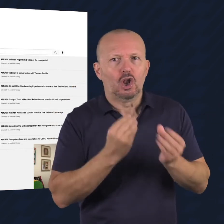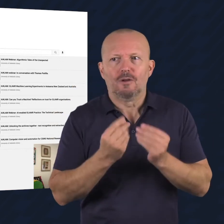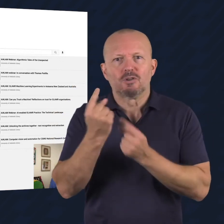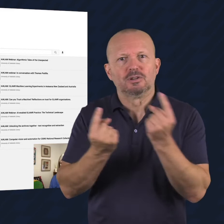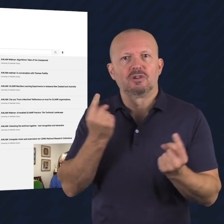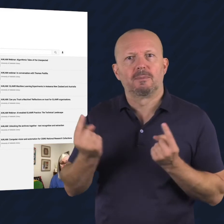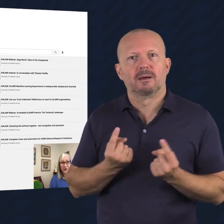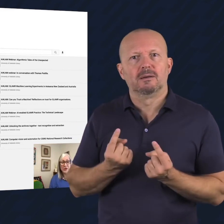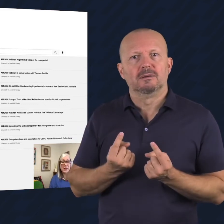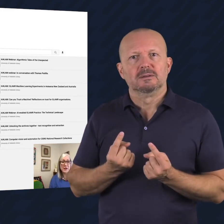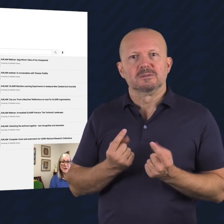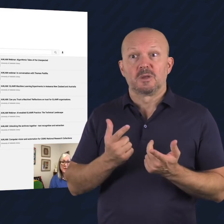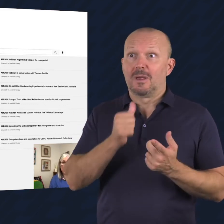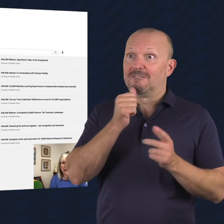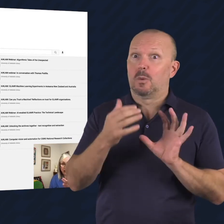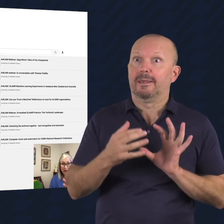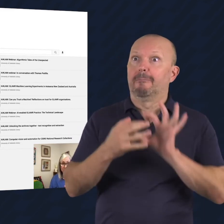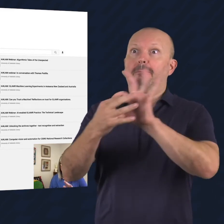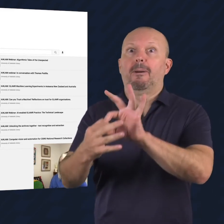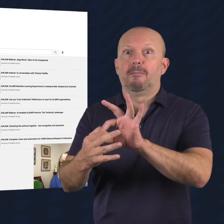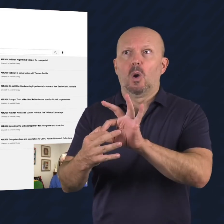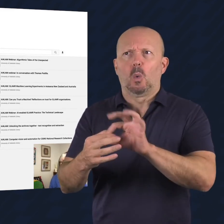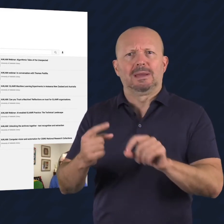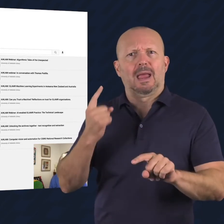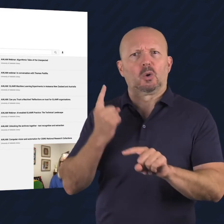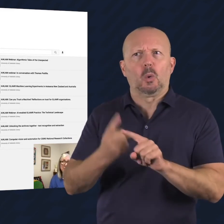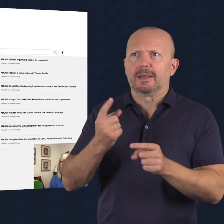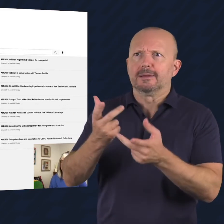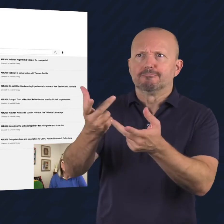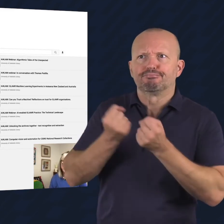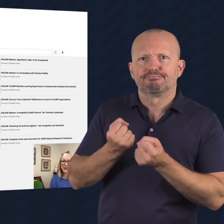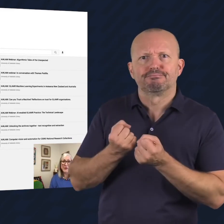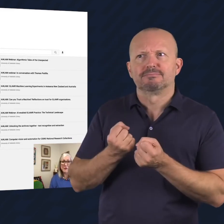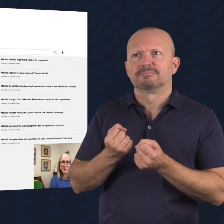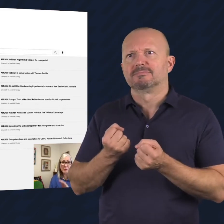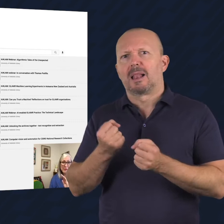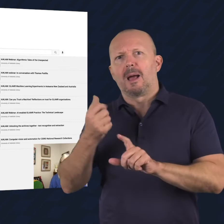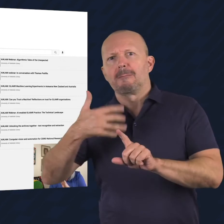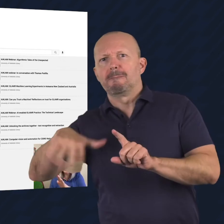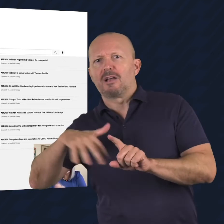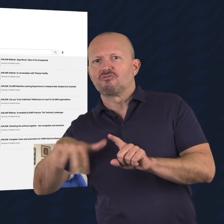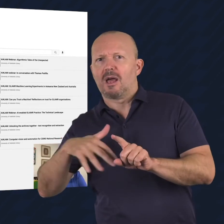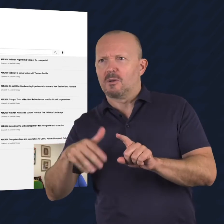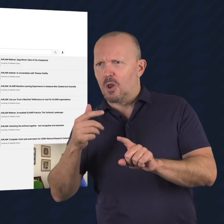to leverage off each other so we can shortcut and not have to wait for the news bulletin to come out,